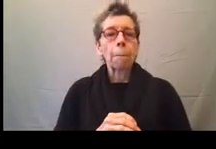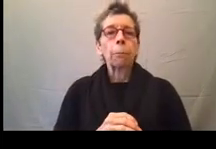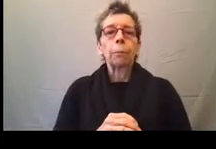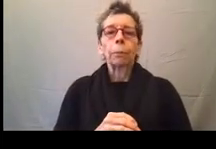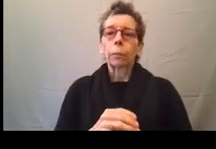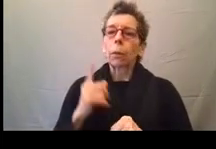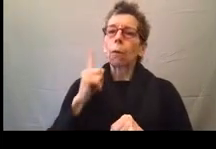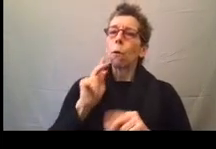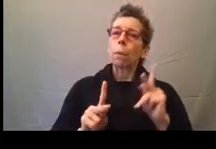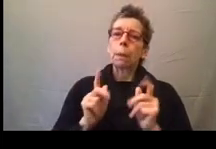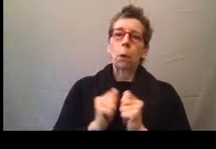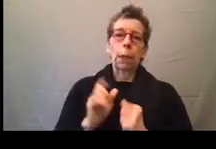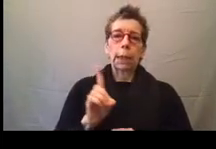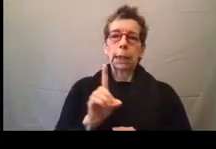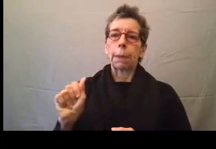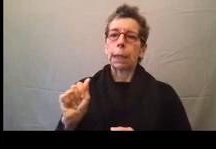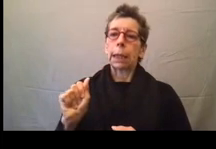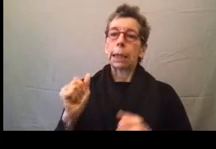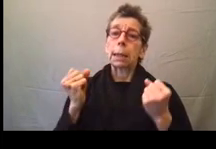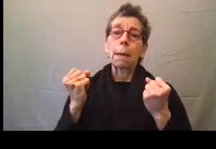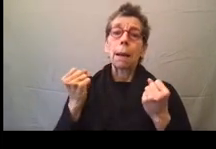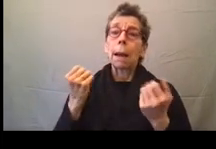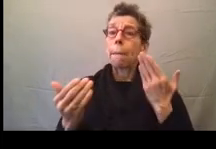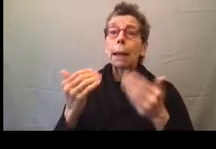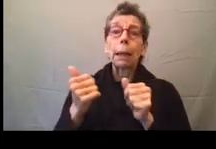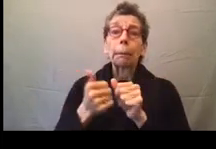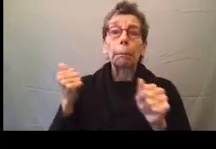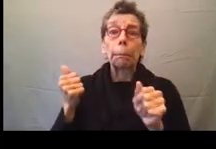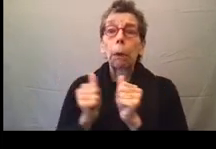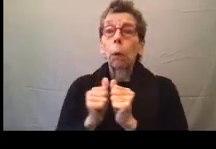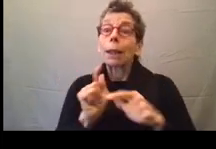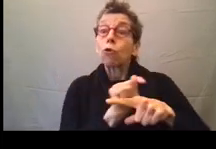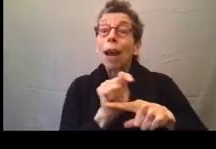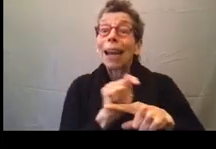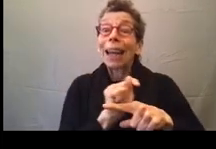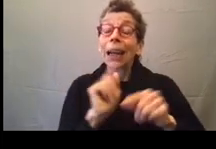many pre employment training opportunities as nondisabled peers, this could be a great